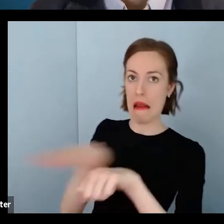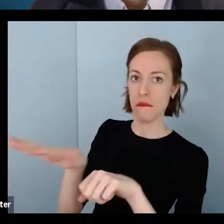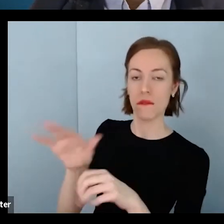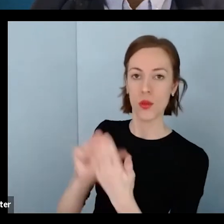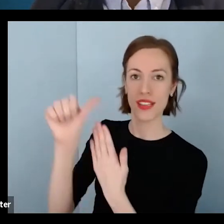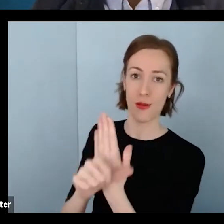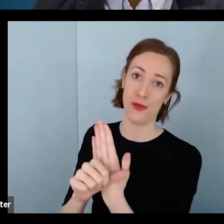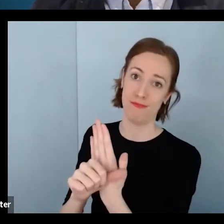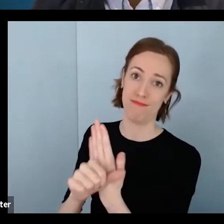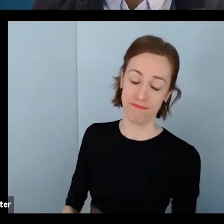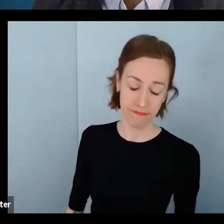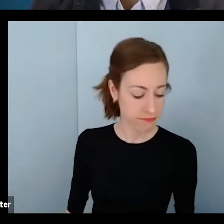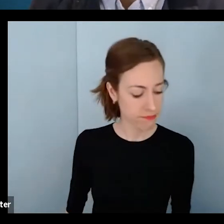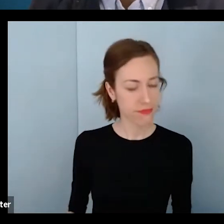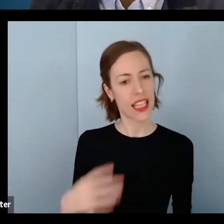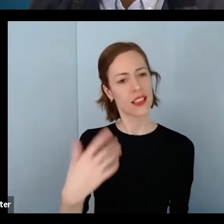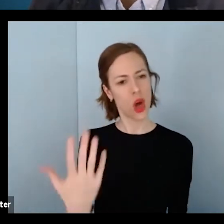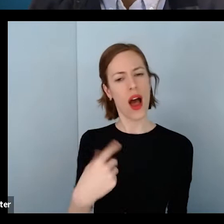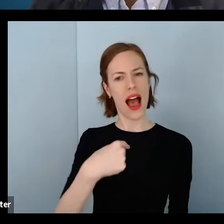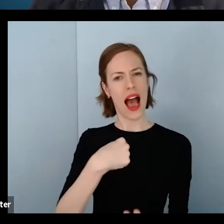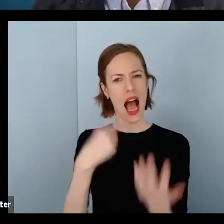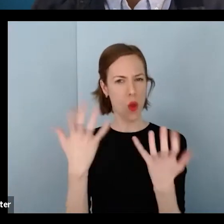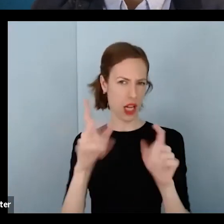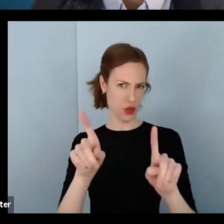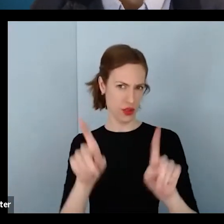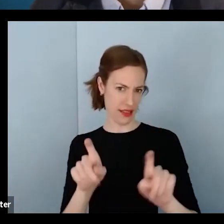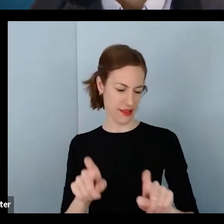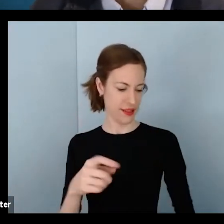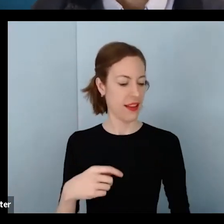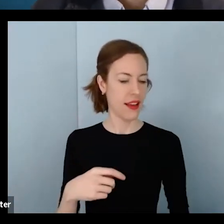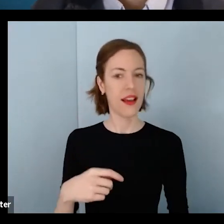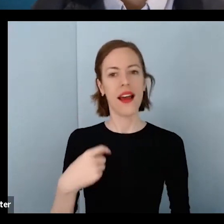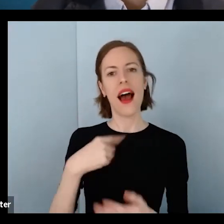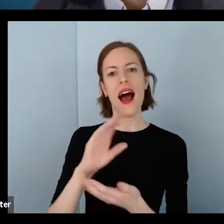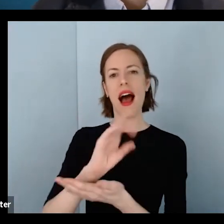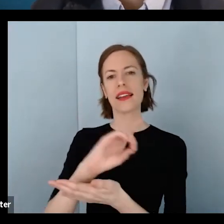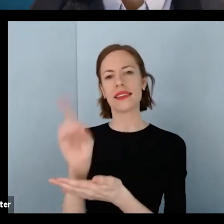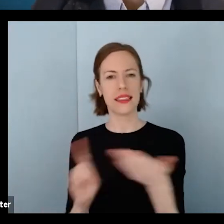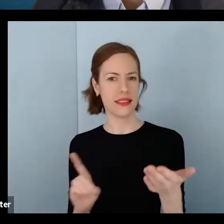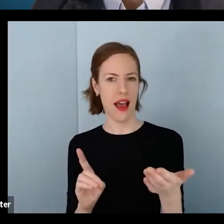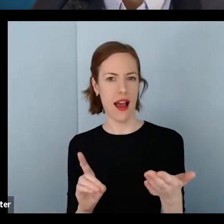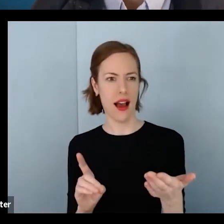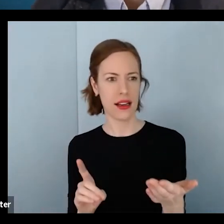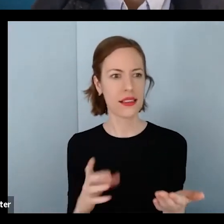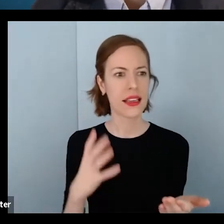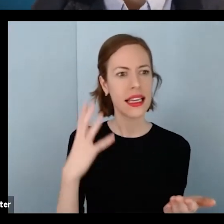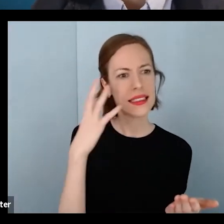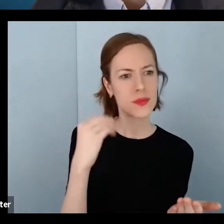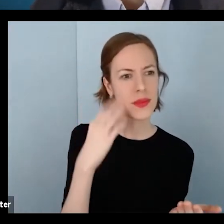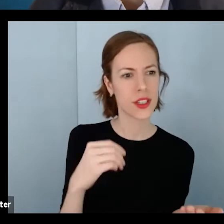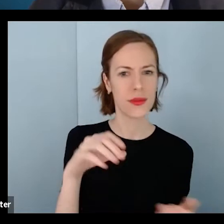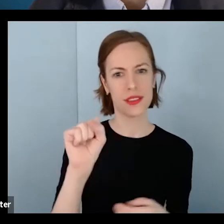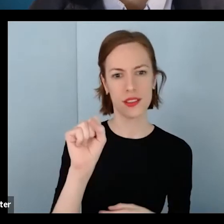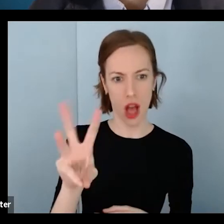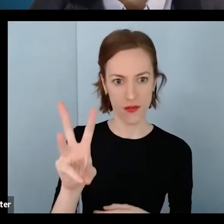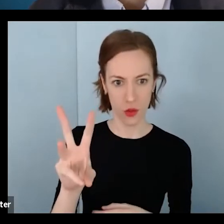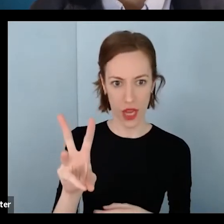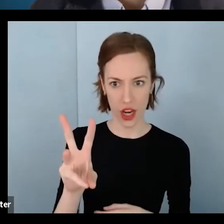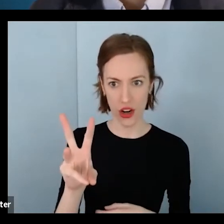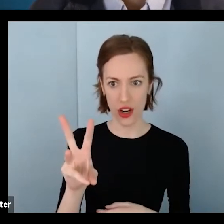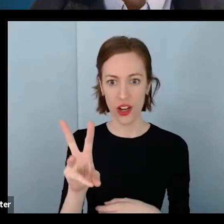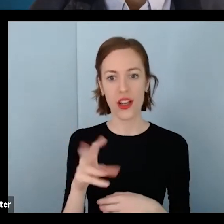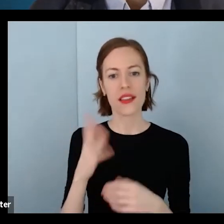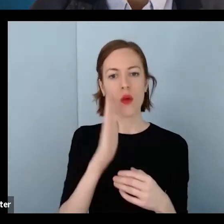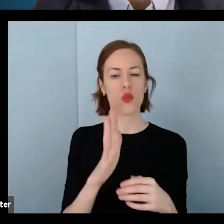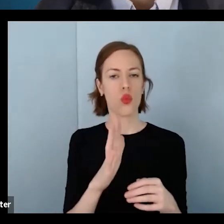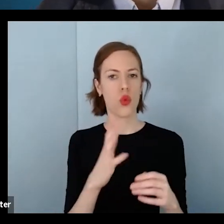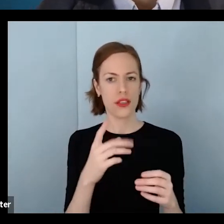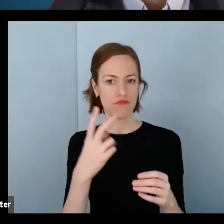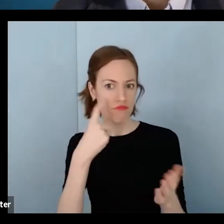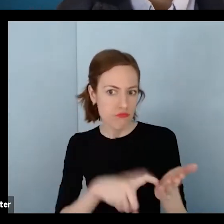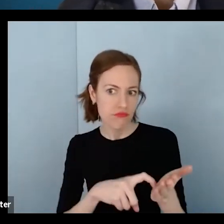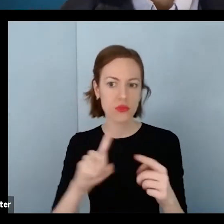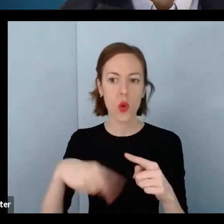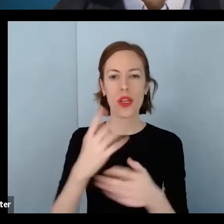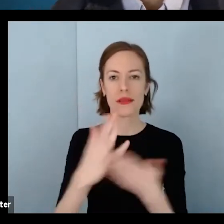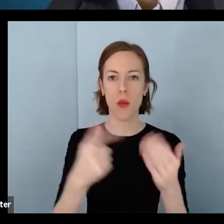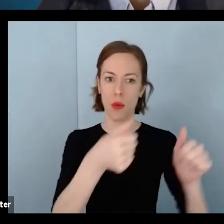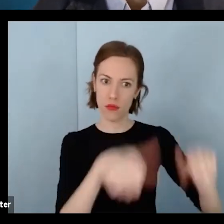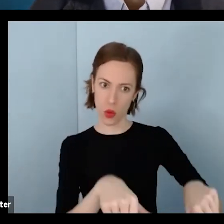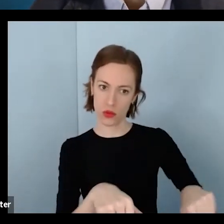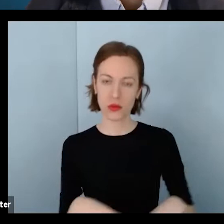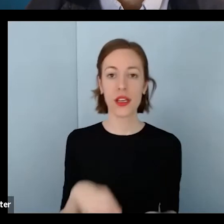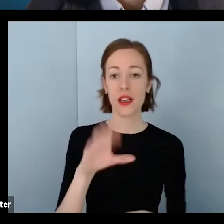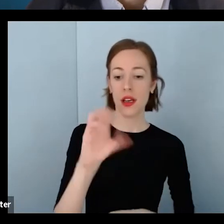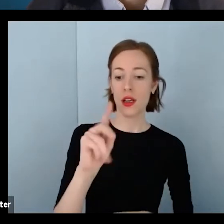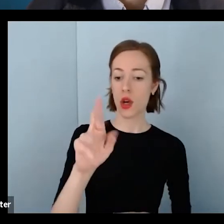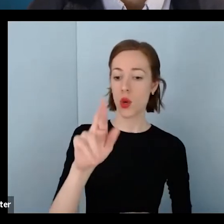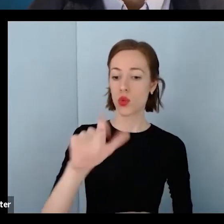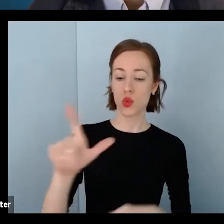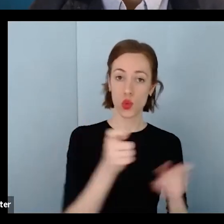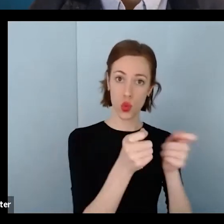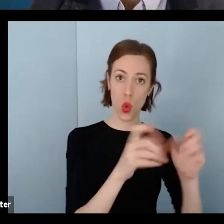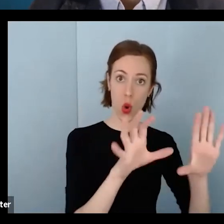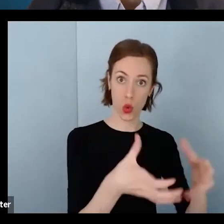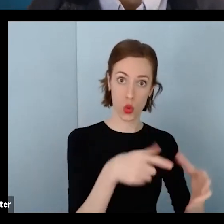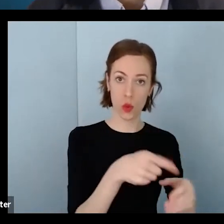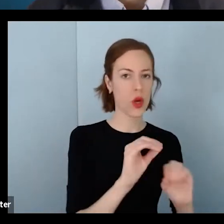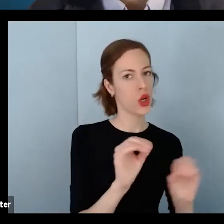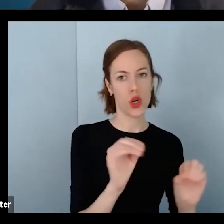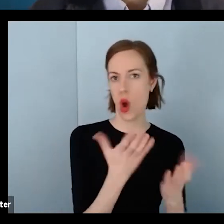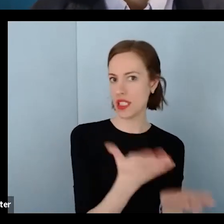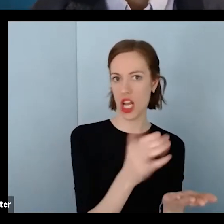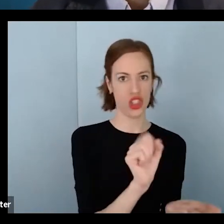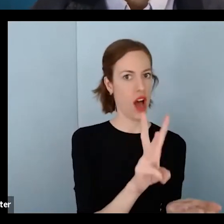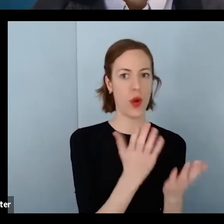So to test this idea I designed experiments software that would respond whenever someone posted a new tabloid article to the community in a control group, the software made no suggestions in a treatment group, the software suggested fact checking, and